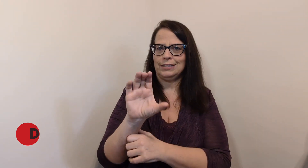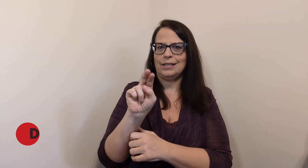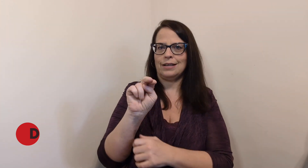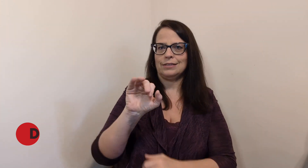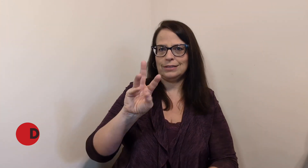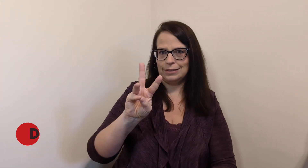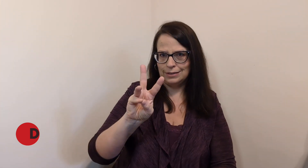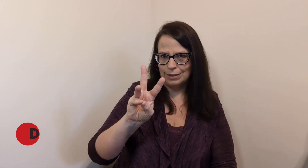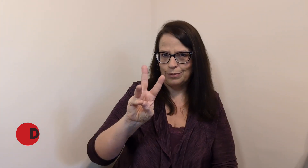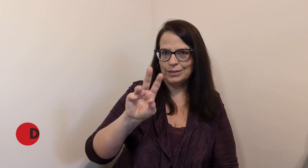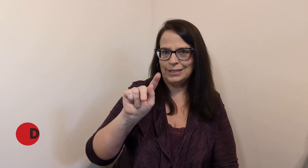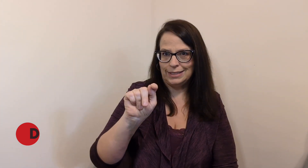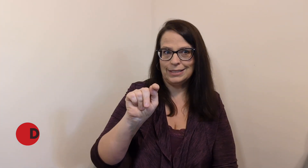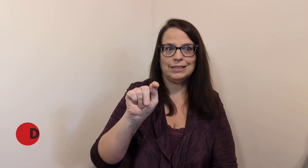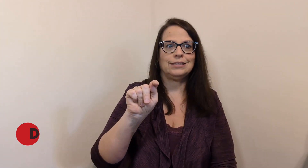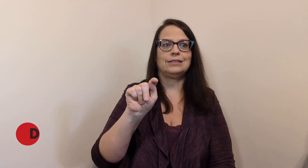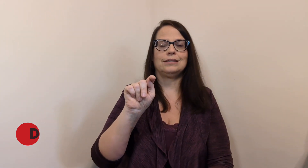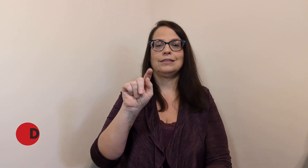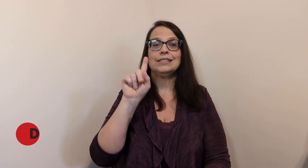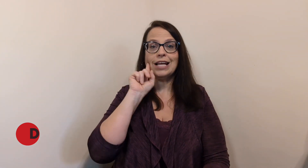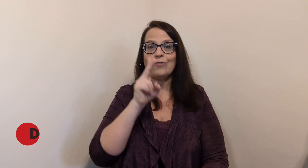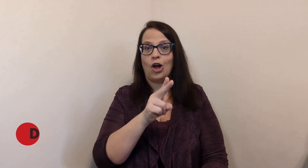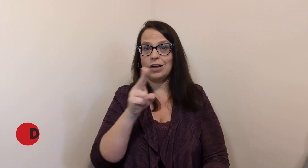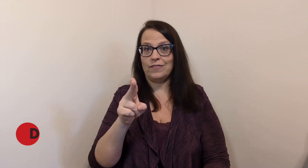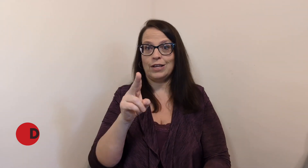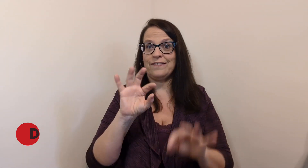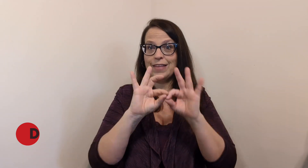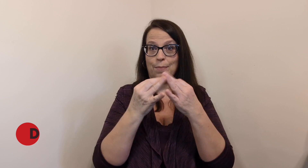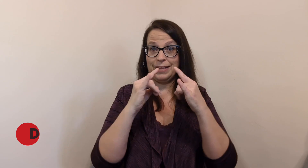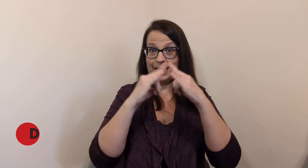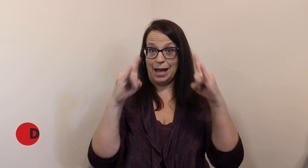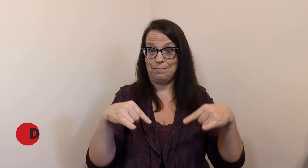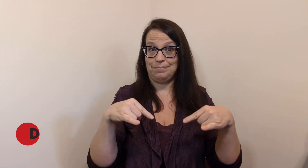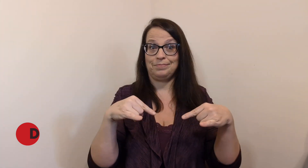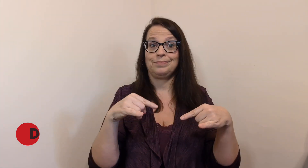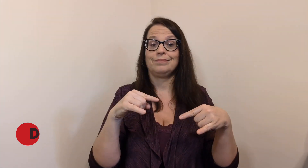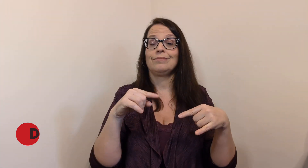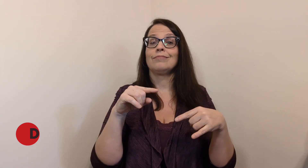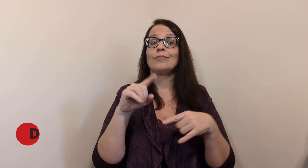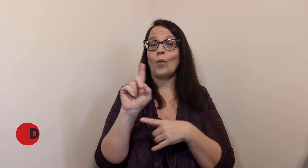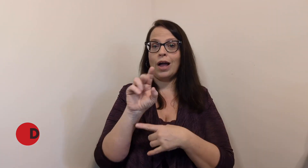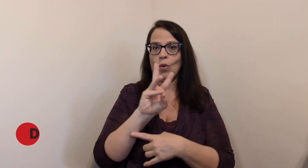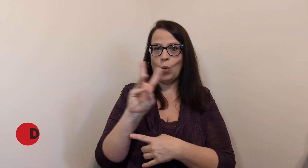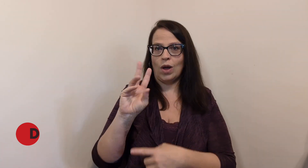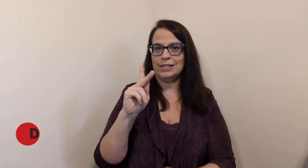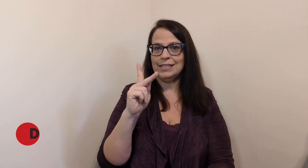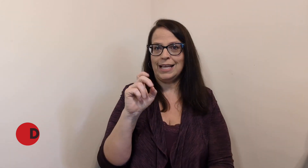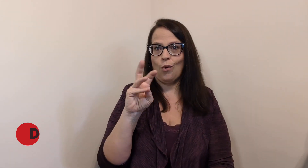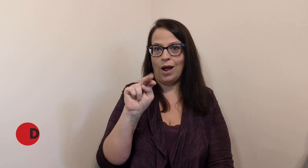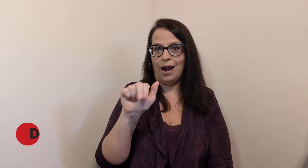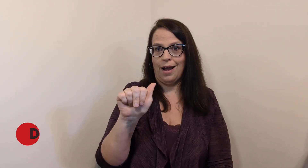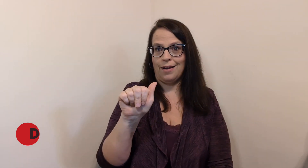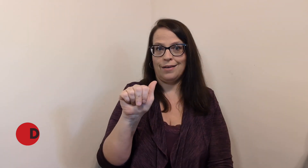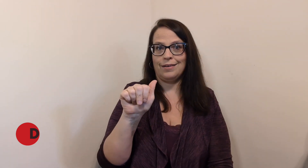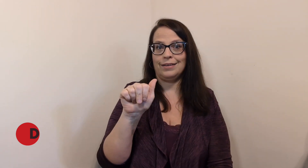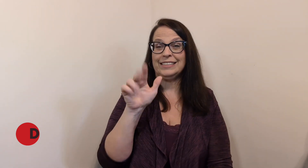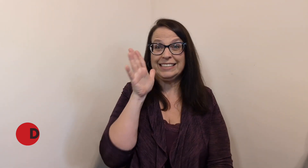their first ever CNIWT Deaf and HH Family Camp in West Kelowna